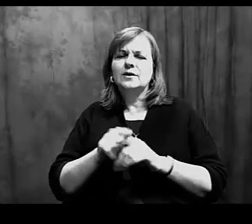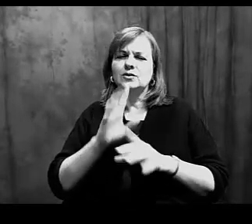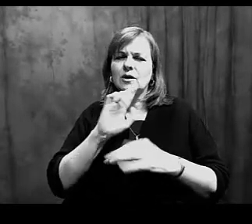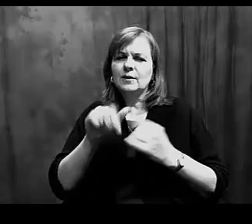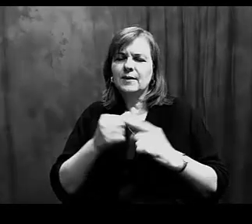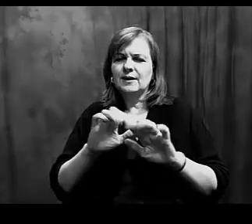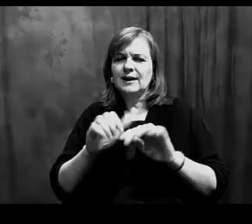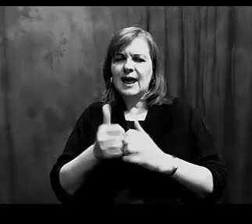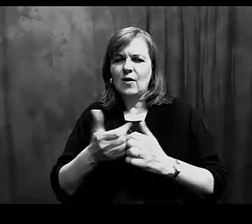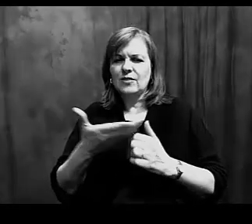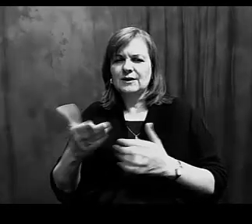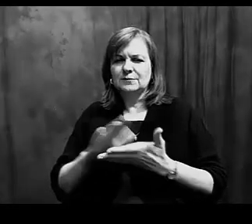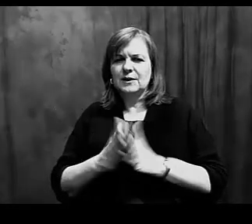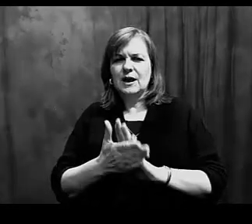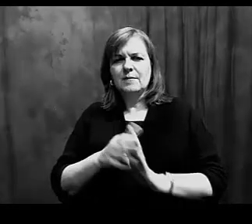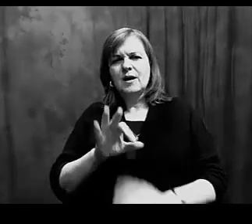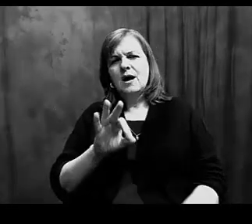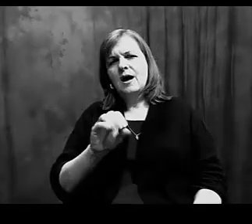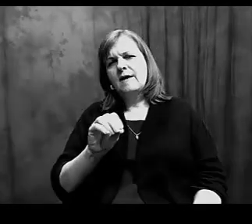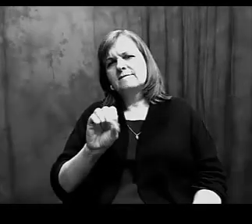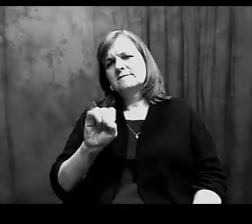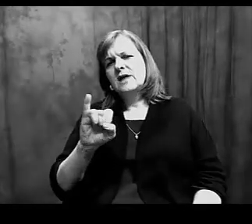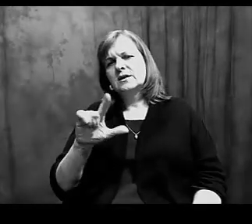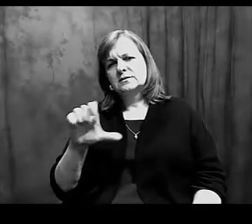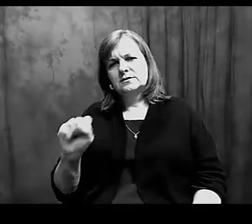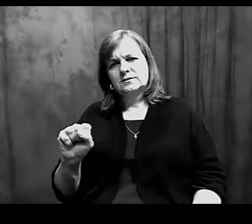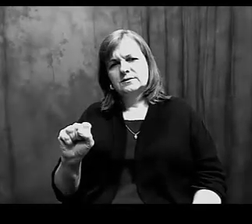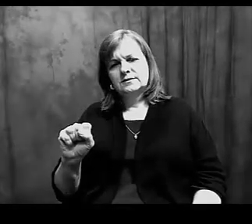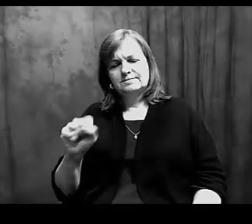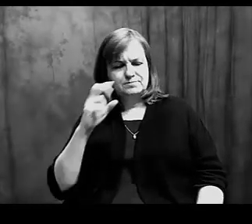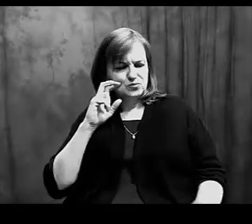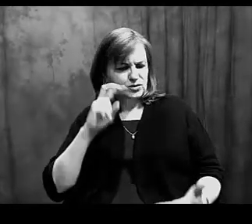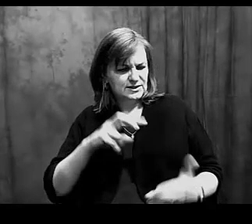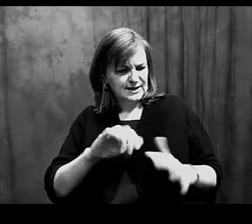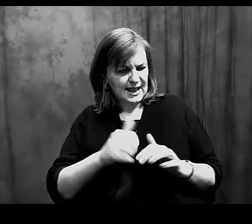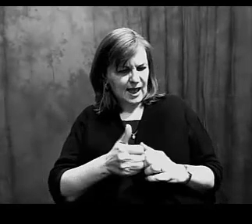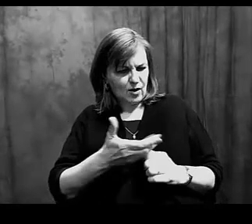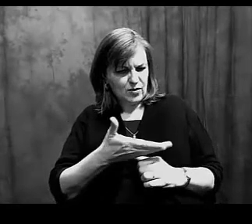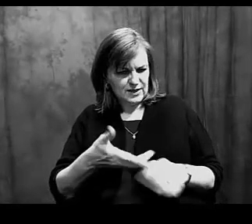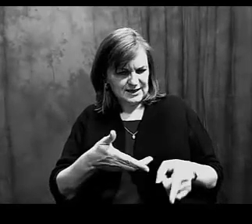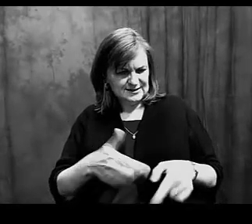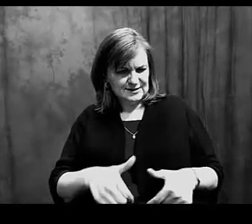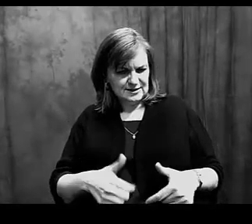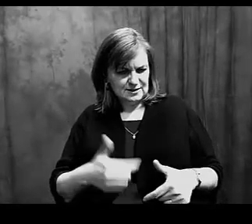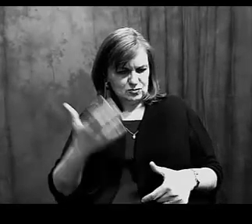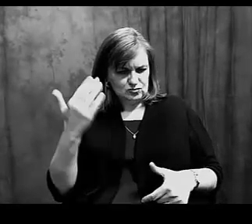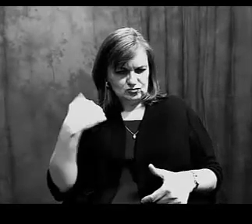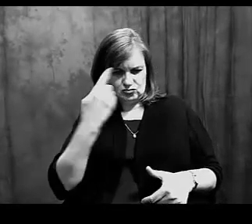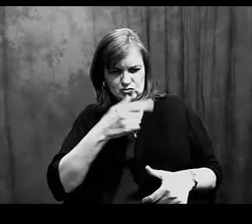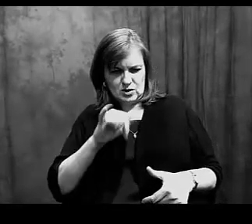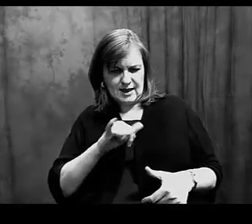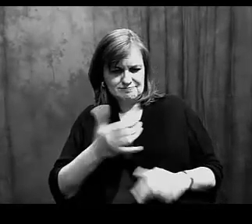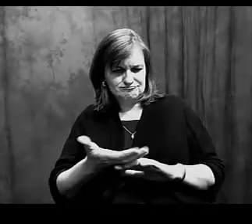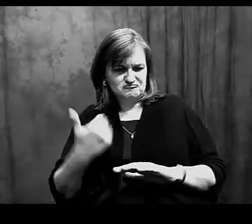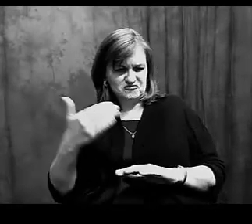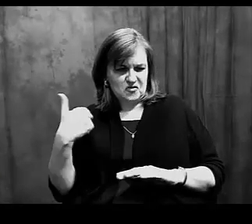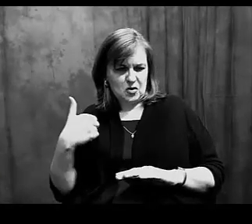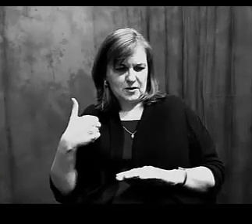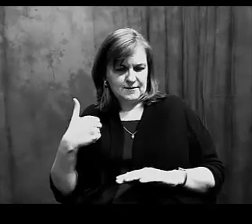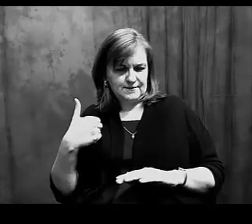the idea that things fossilize so having fossils to look at how things were historically